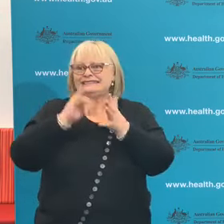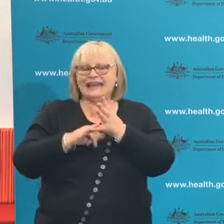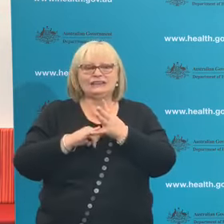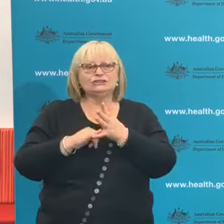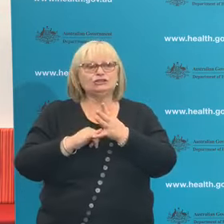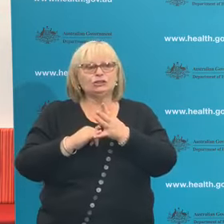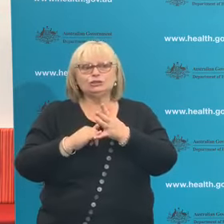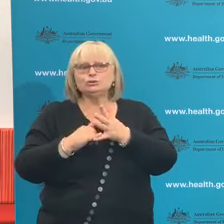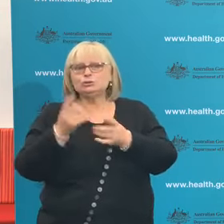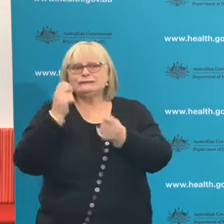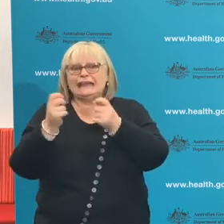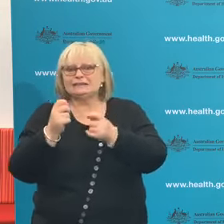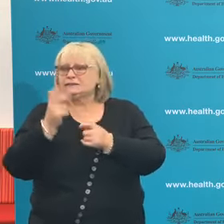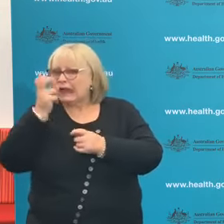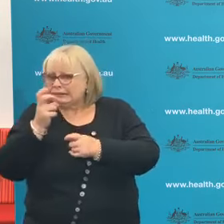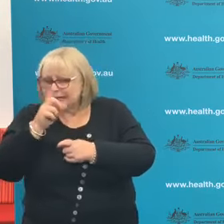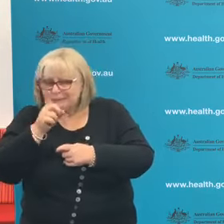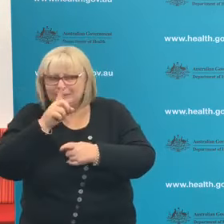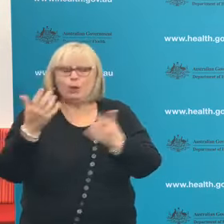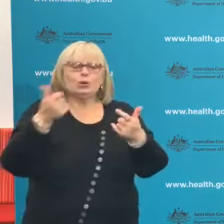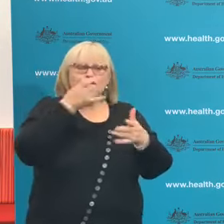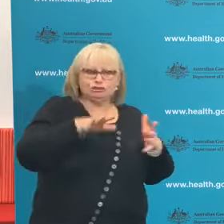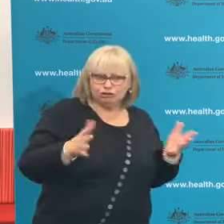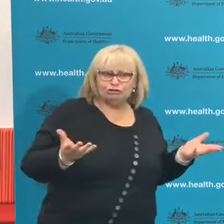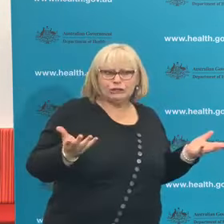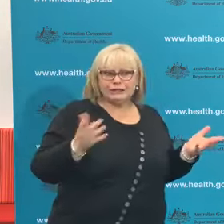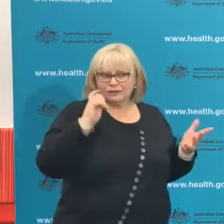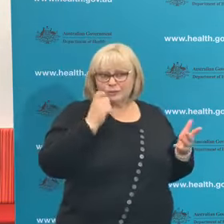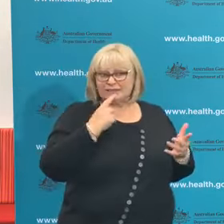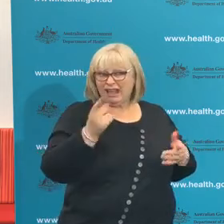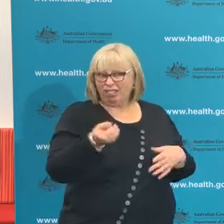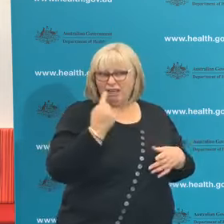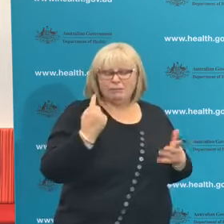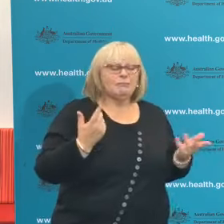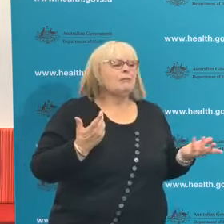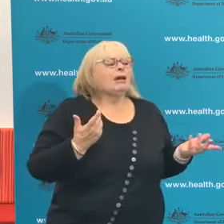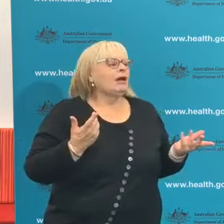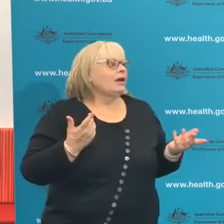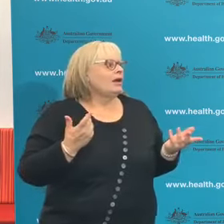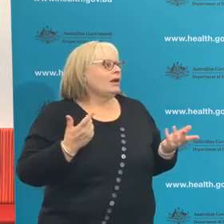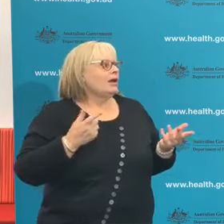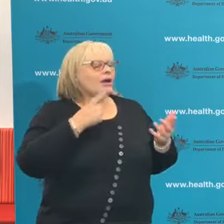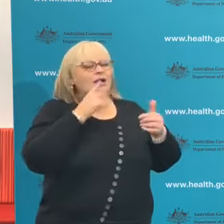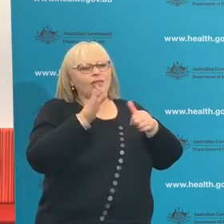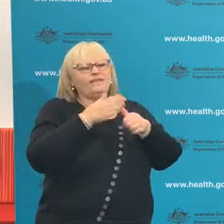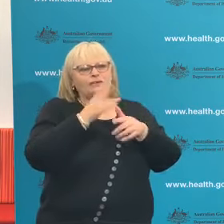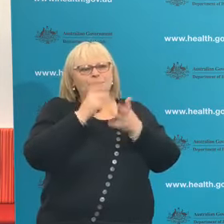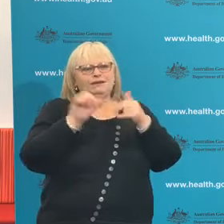So, at the moment, on the first part we have much more